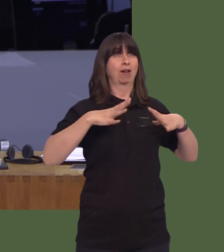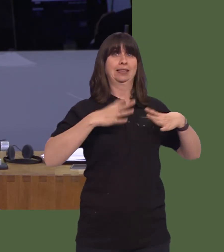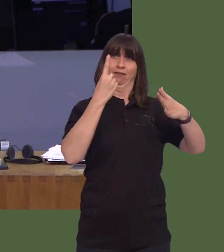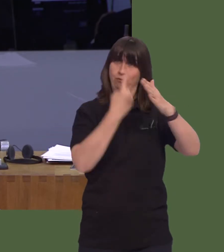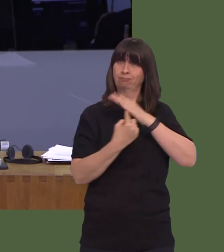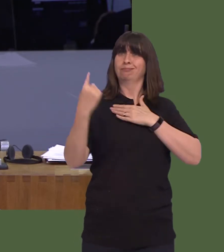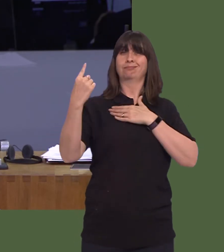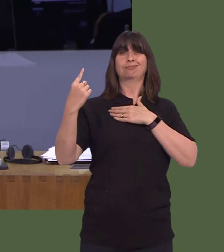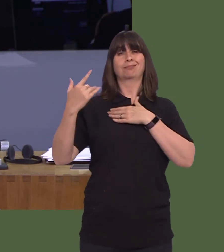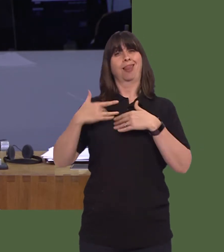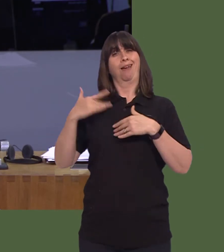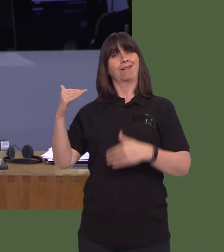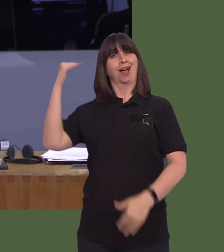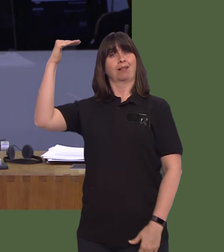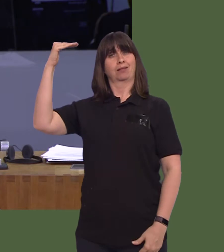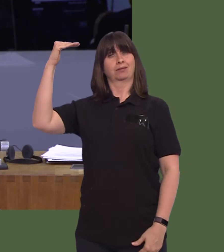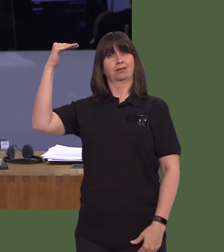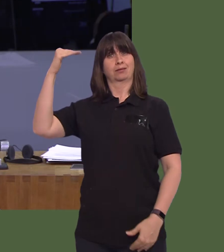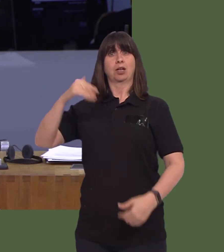the skills most of us are taught by our parents.